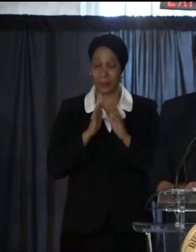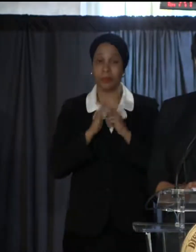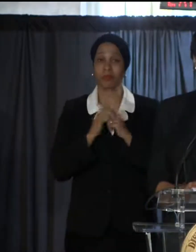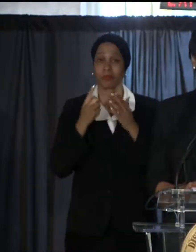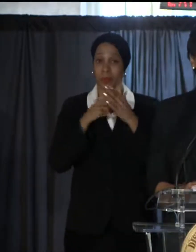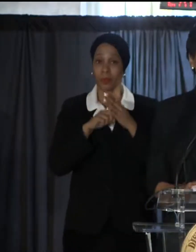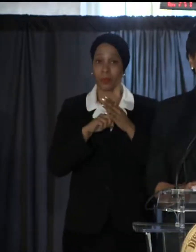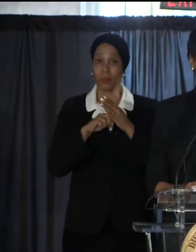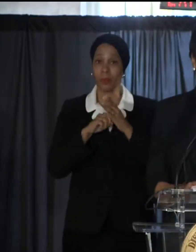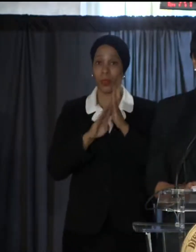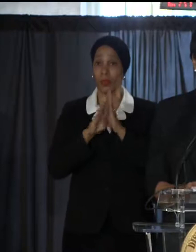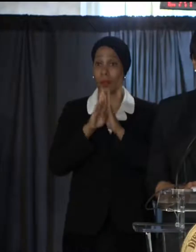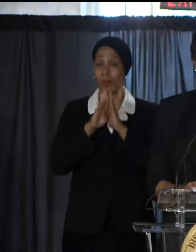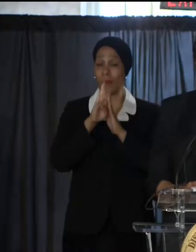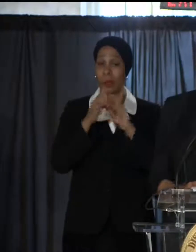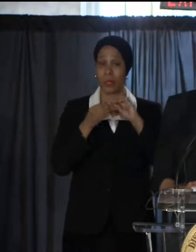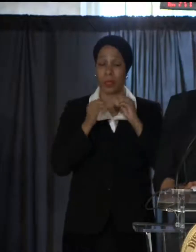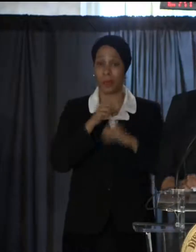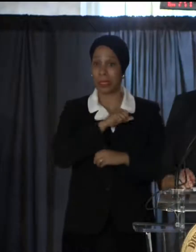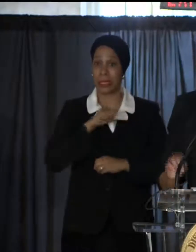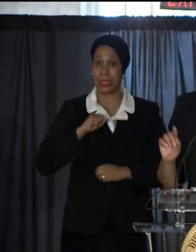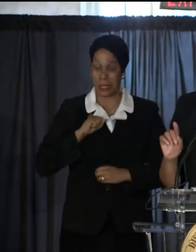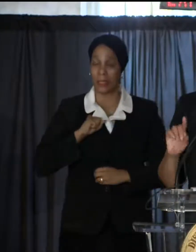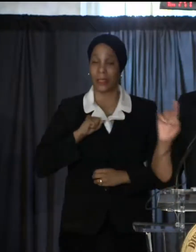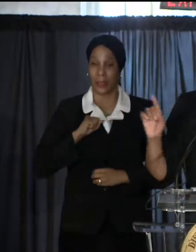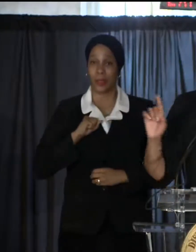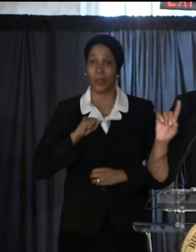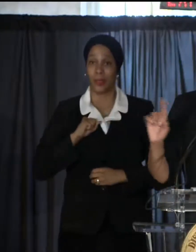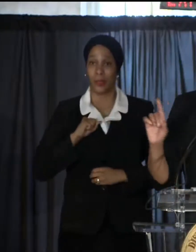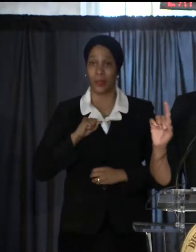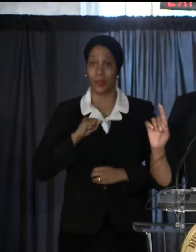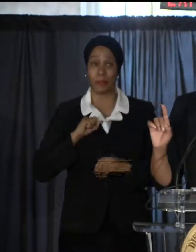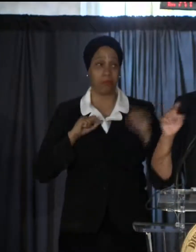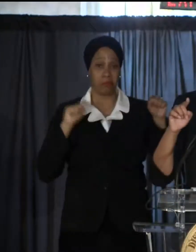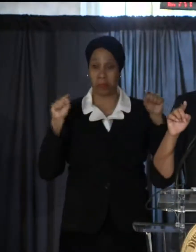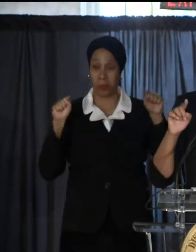NUMBERS OF SENATORS ON BOTH SIDES, RIGHT?